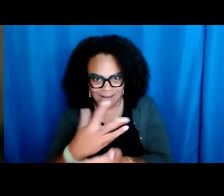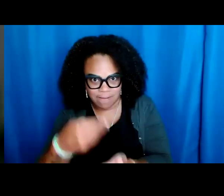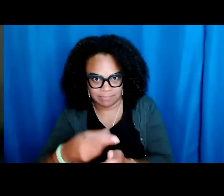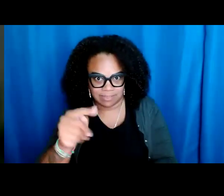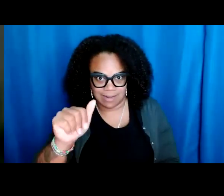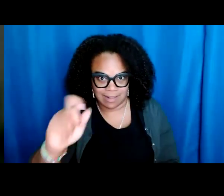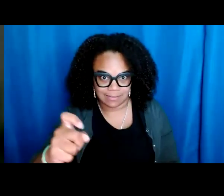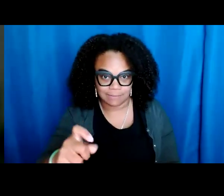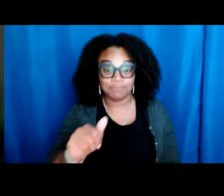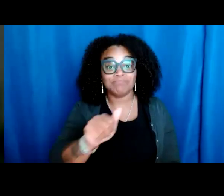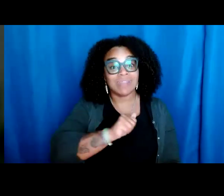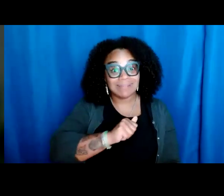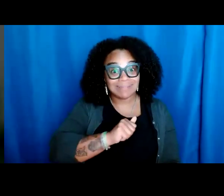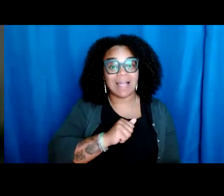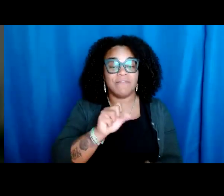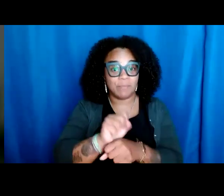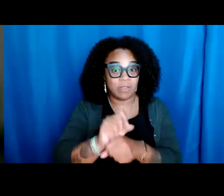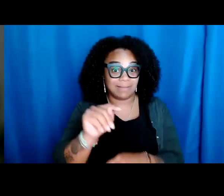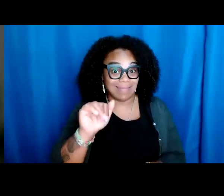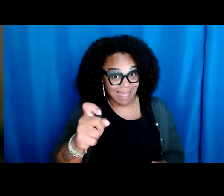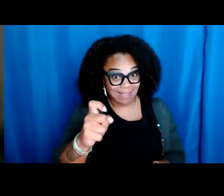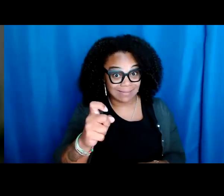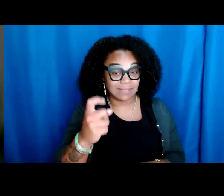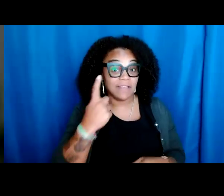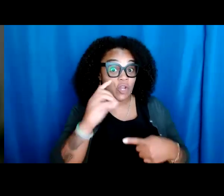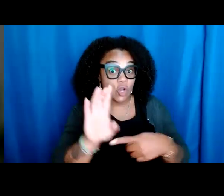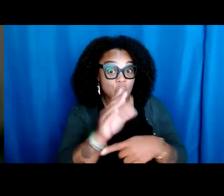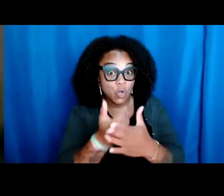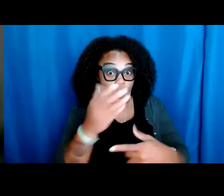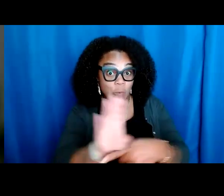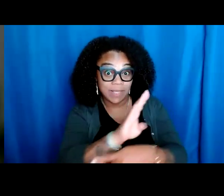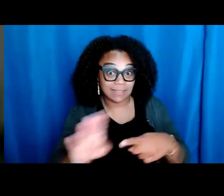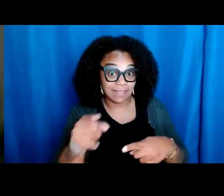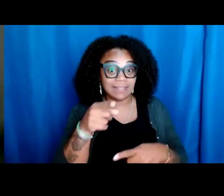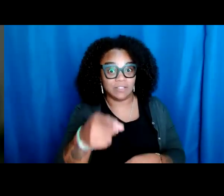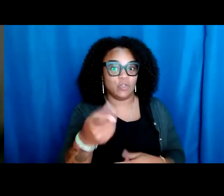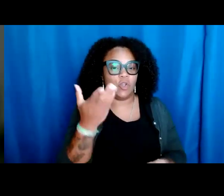Tax is -- especially if you are a new business -- it throws you off guard because you did not know